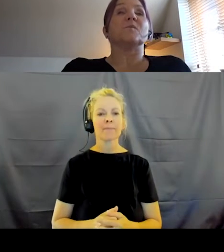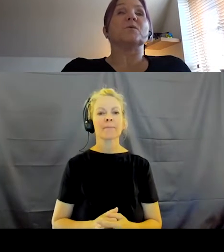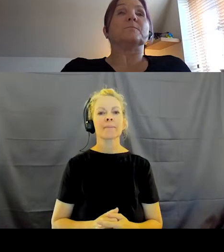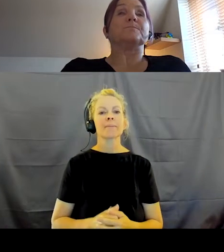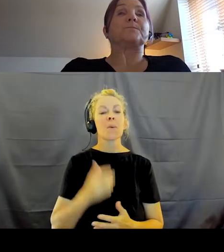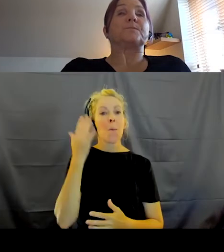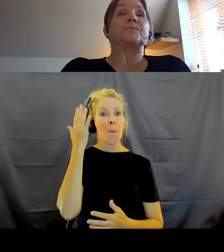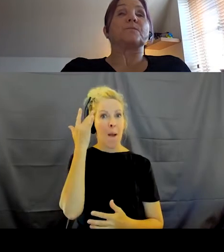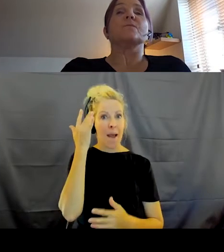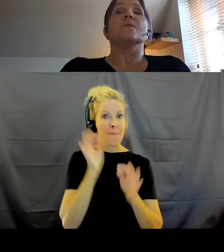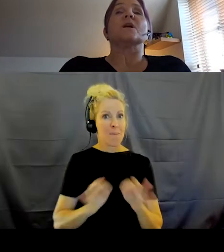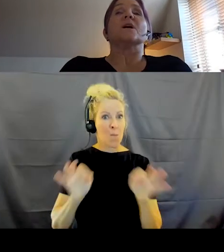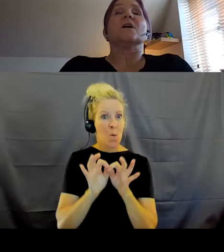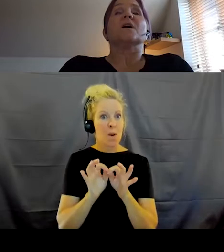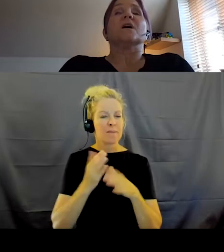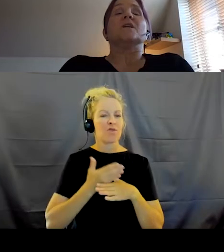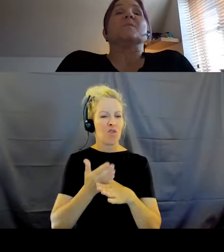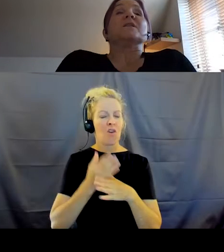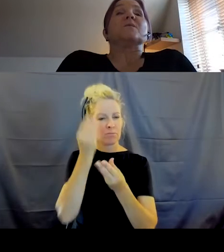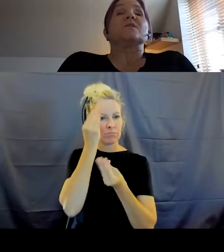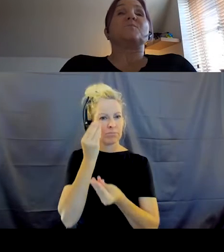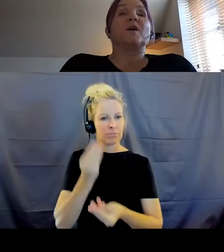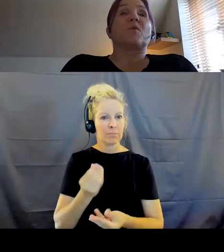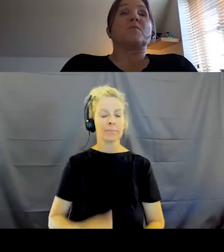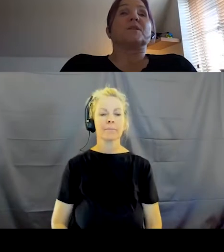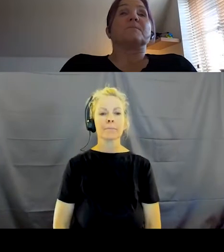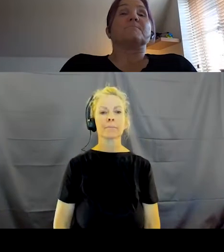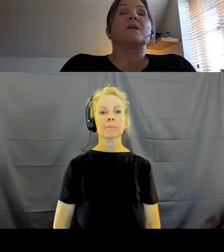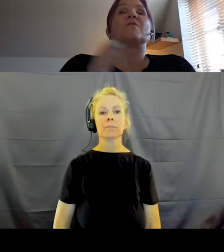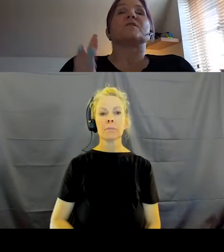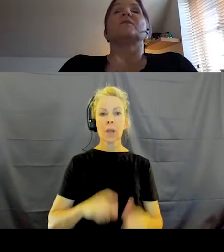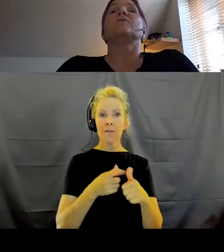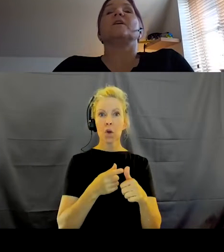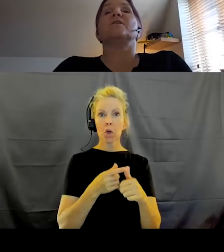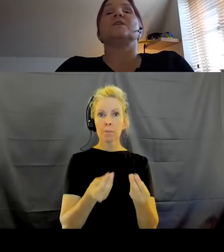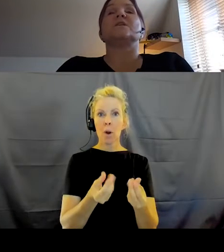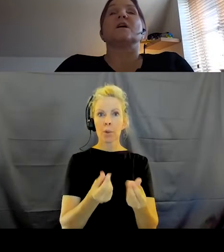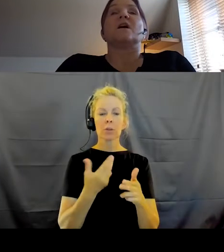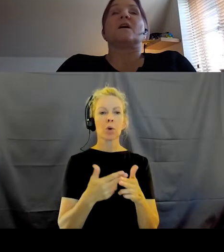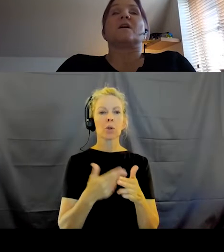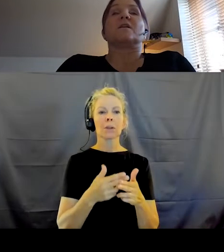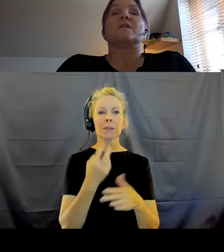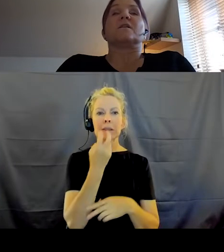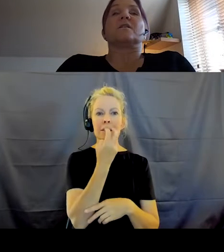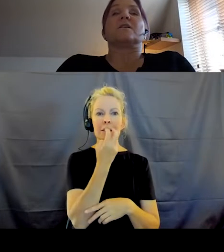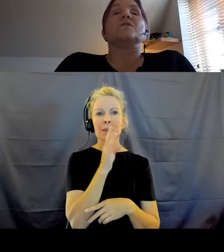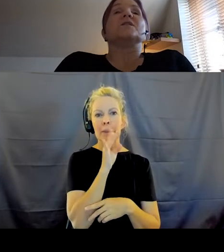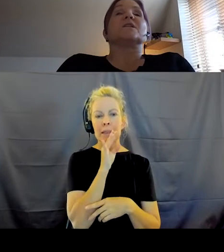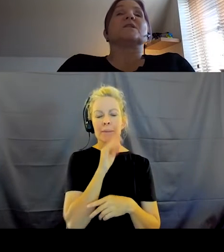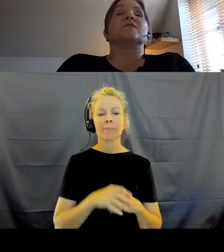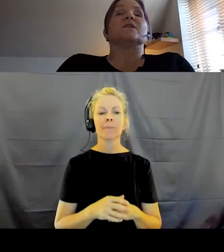important. It begins with the speak property. Now for screen reader users, the use cases for this